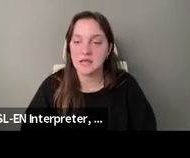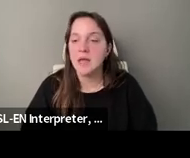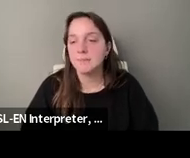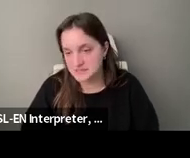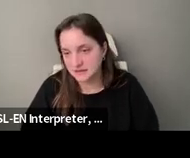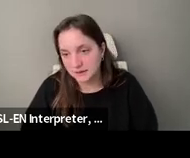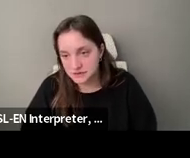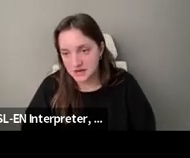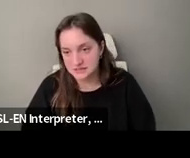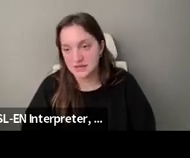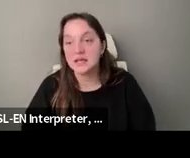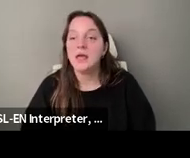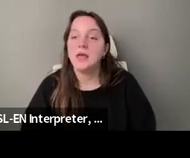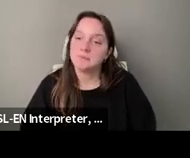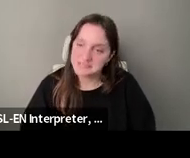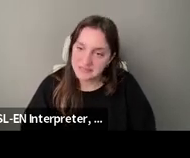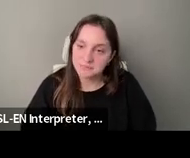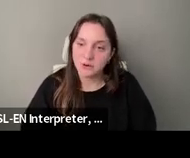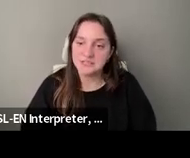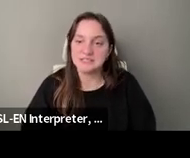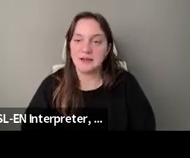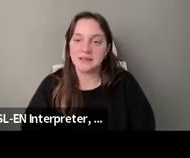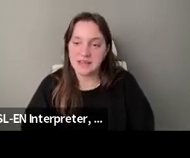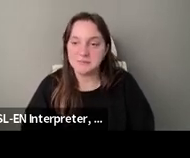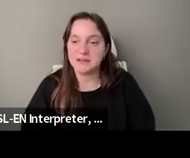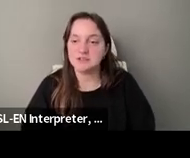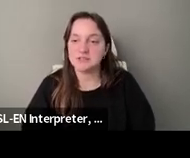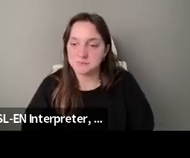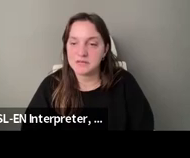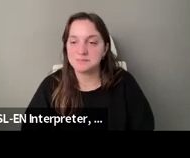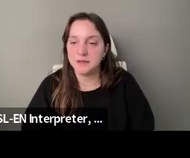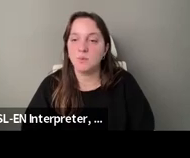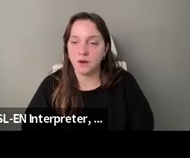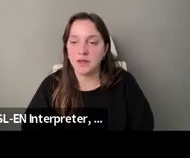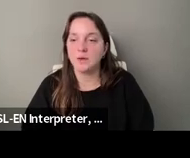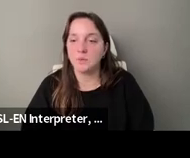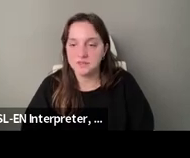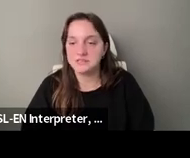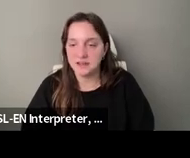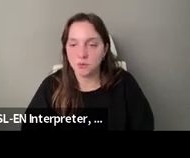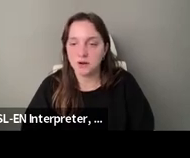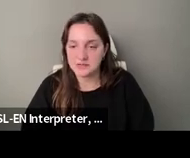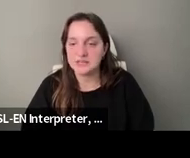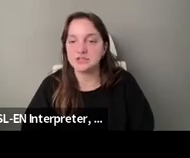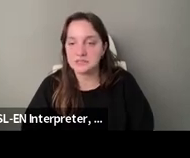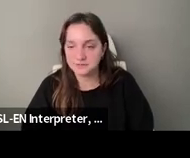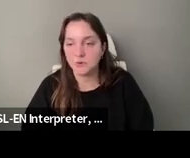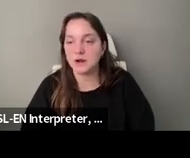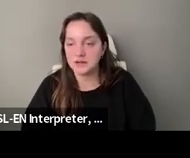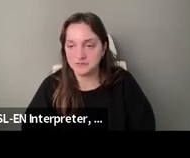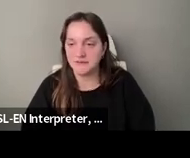My second point is that case managers must be working with deaf organizations for a deaf